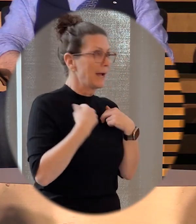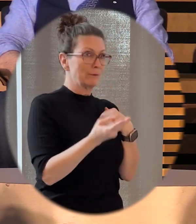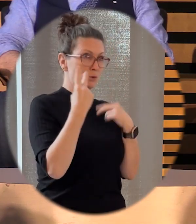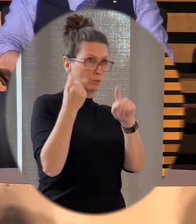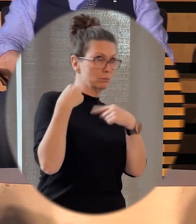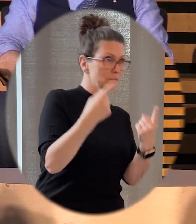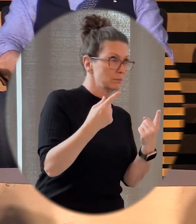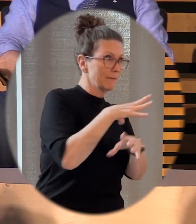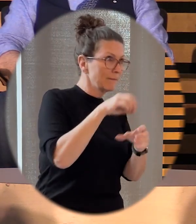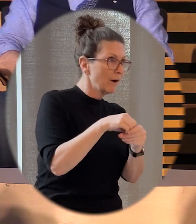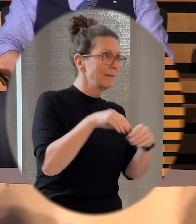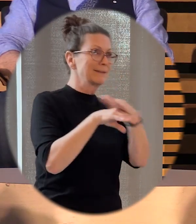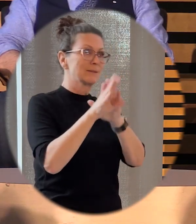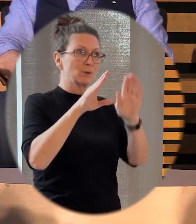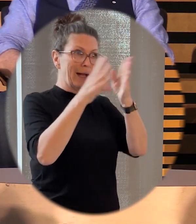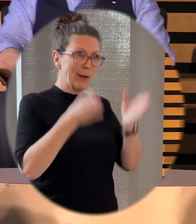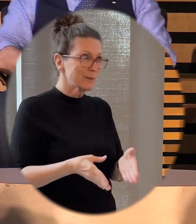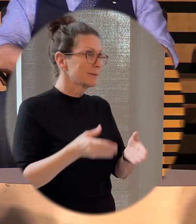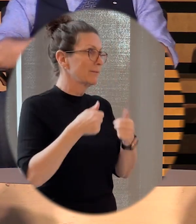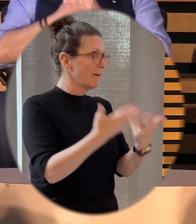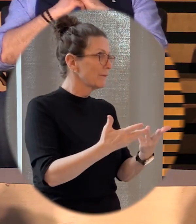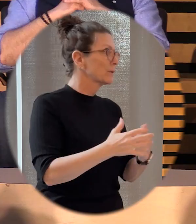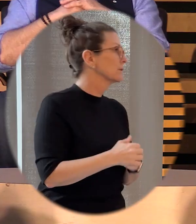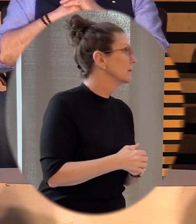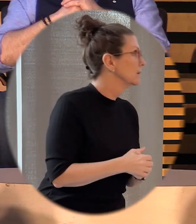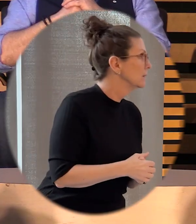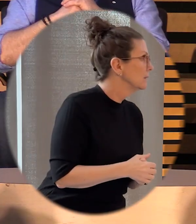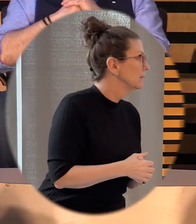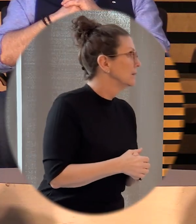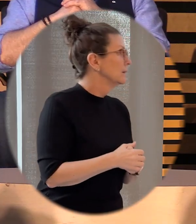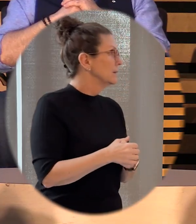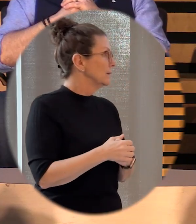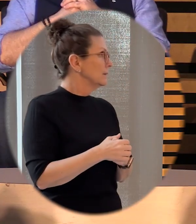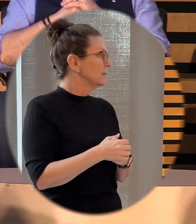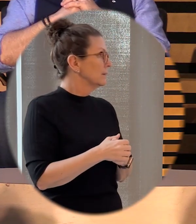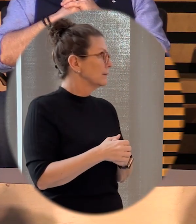looking at accessible housing and also uh on indigenous perspectives of disability,